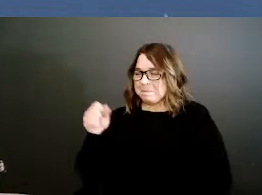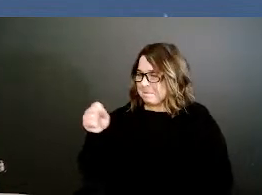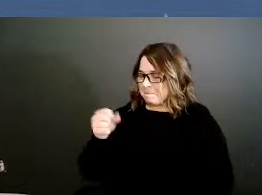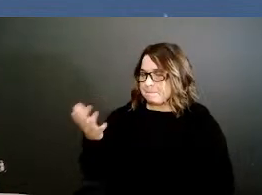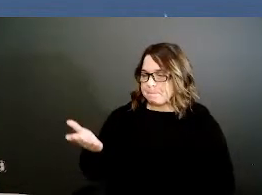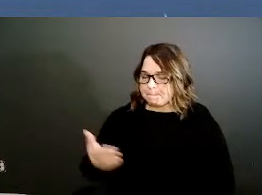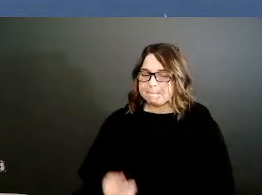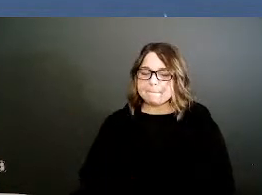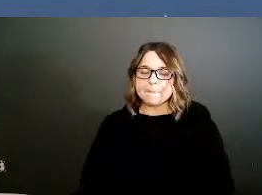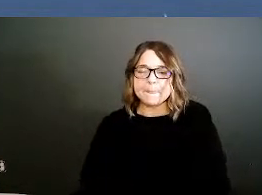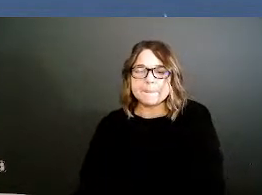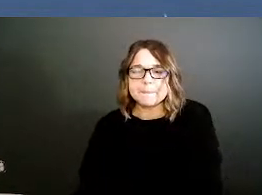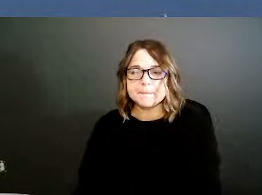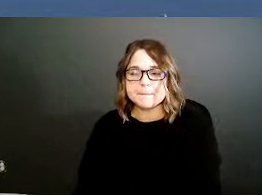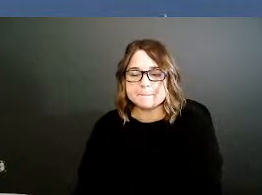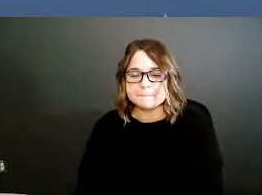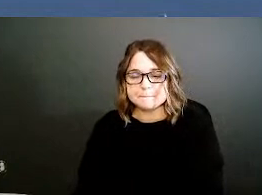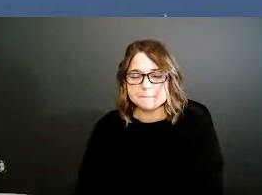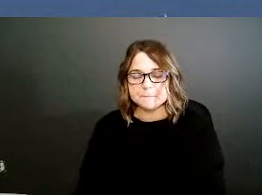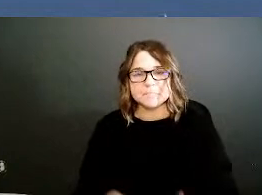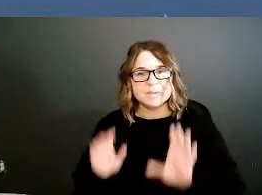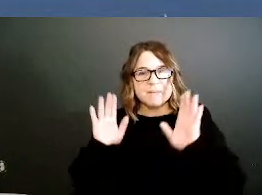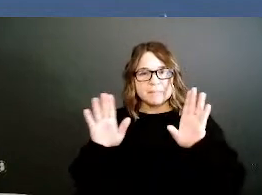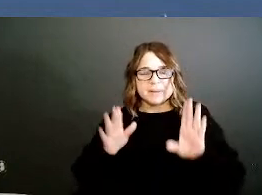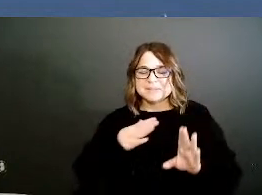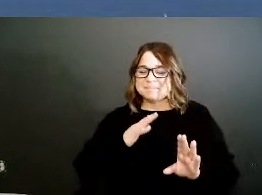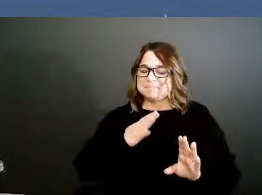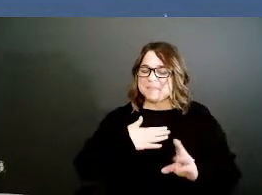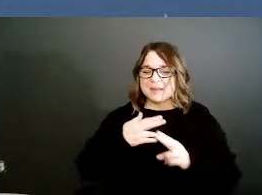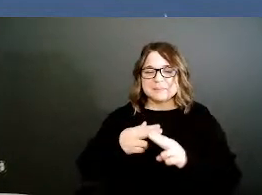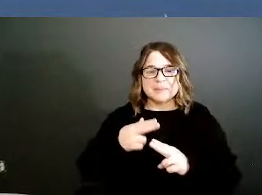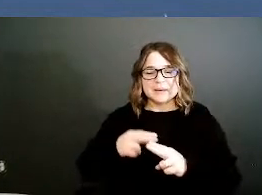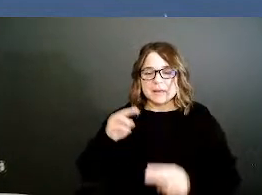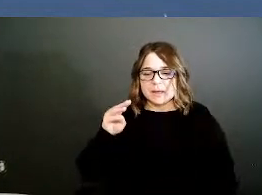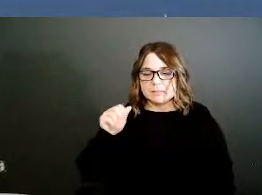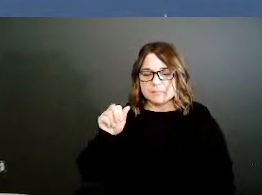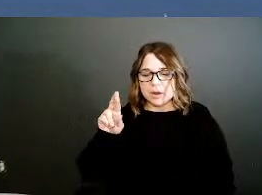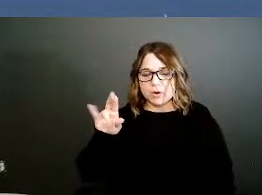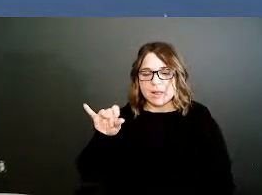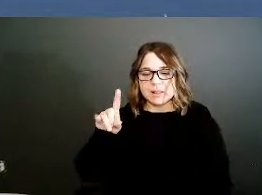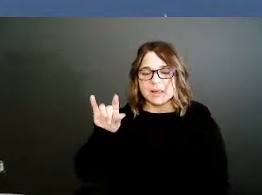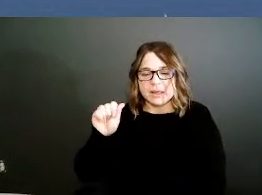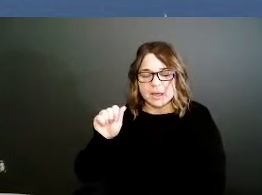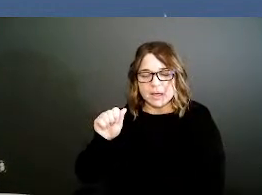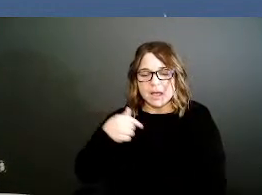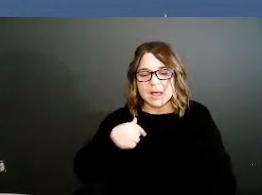I'M URGING THE CITY COUNCIL TO REJECT THE MAYOR'S BUDGET INCREASE AND INSTEAD FULLY FUND THE OFFICE OF VIOLENCE PREVENTION.